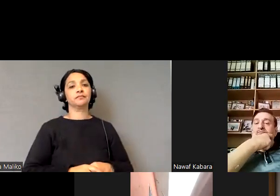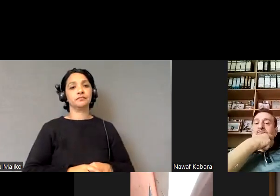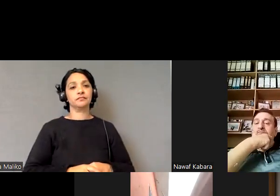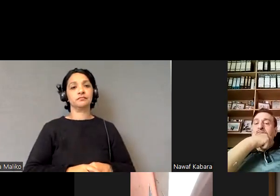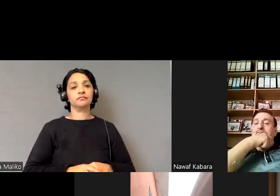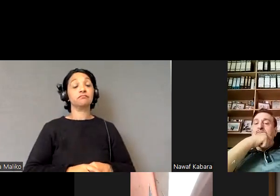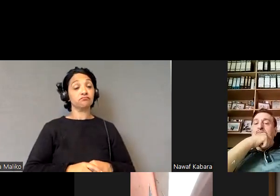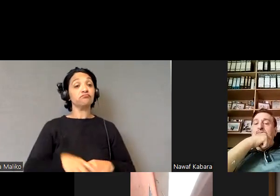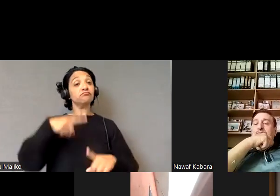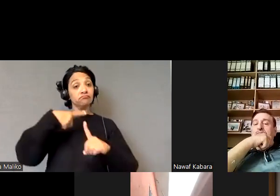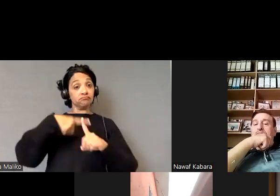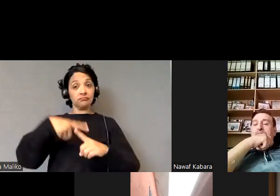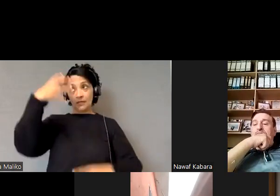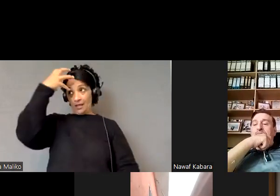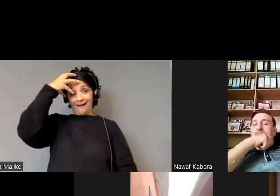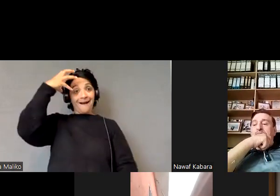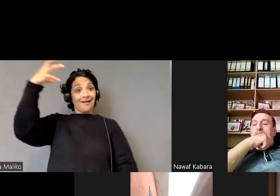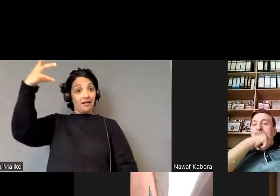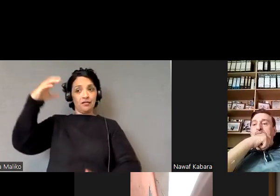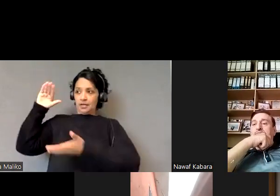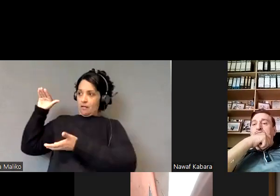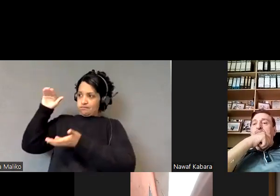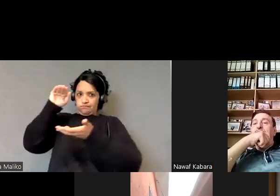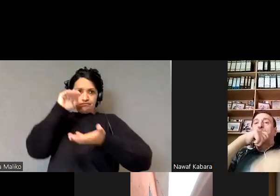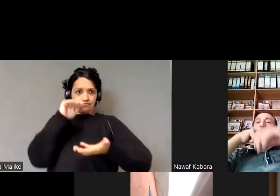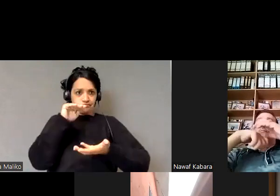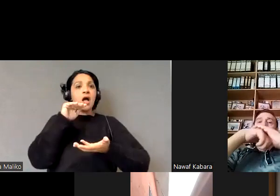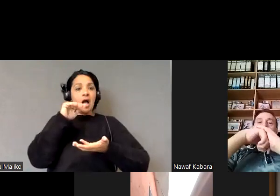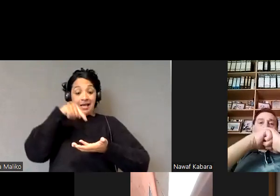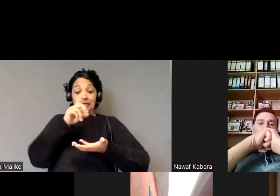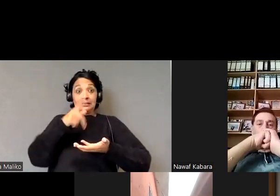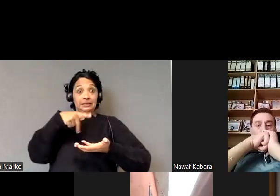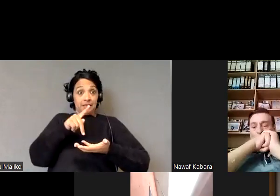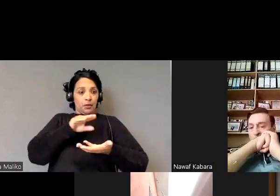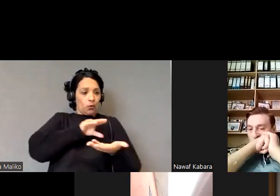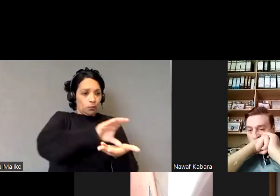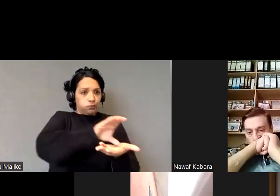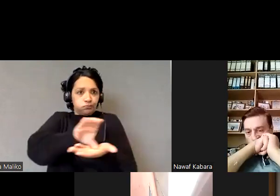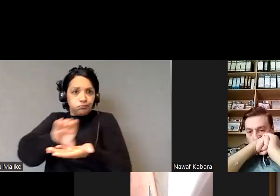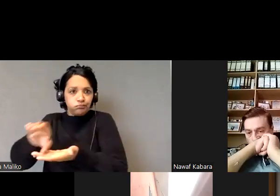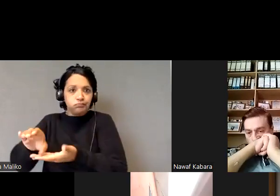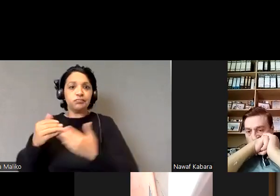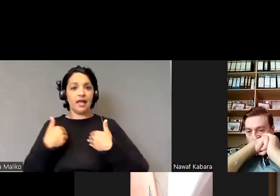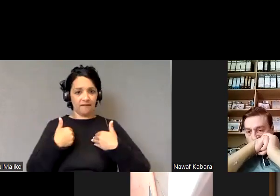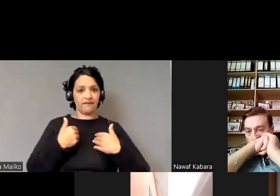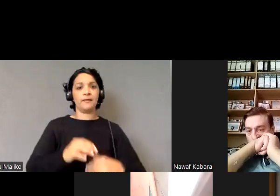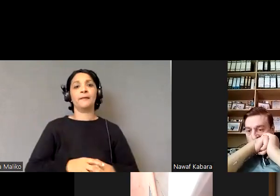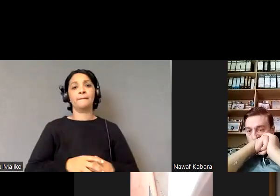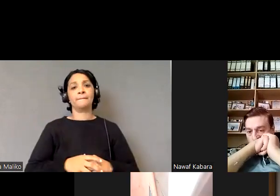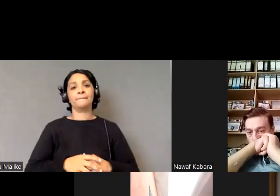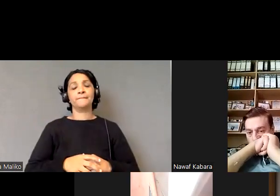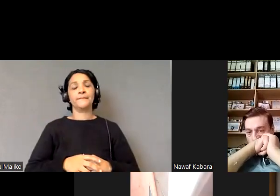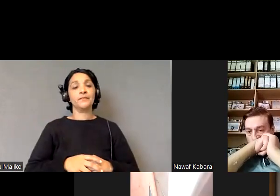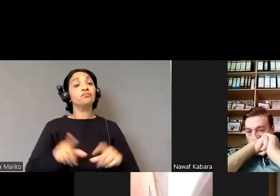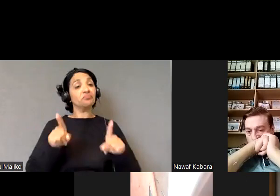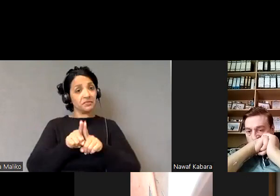but often has been through humanitarian standings funneled through OPDs or simply through their